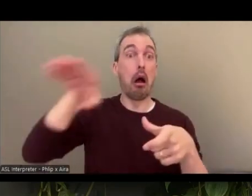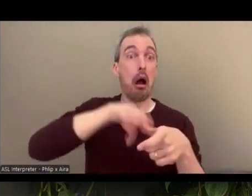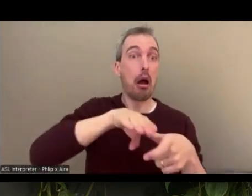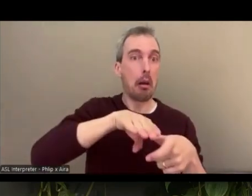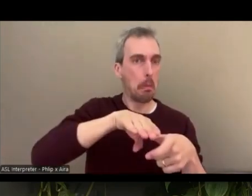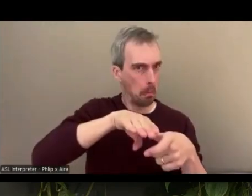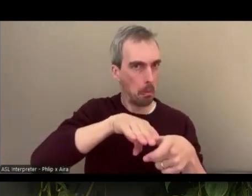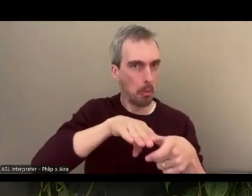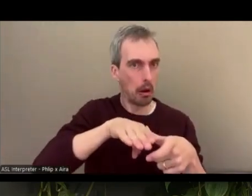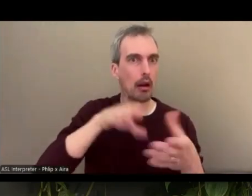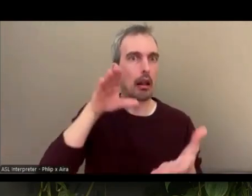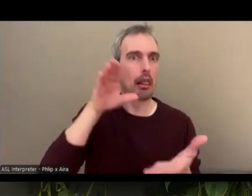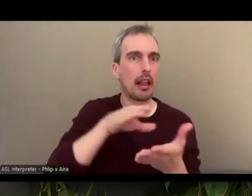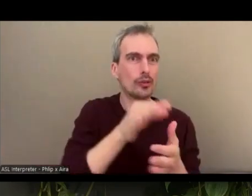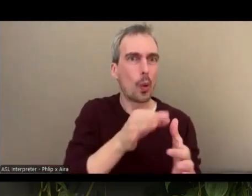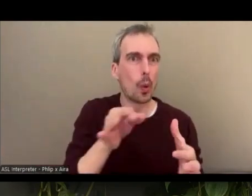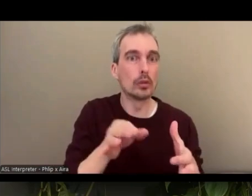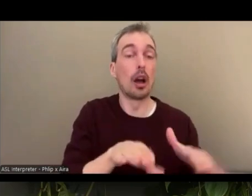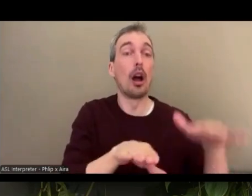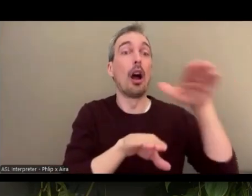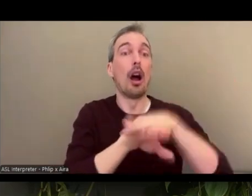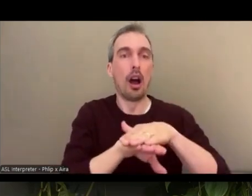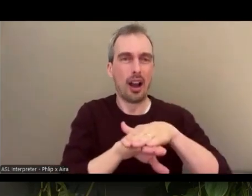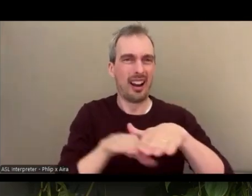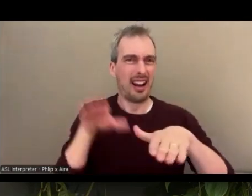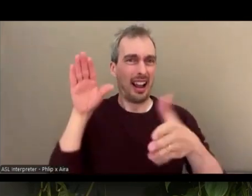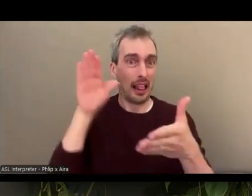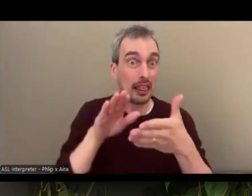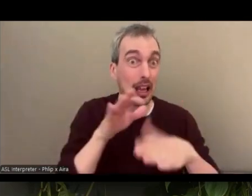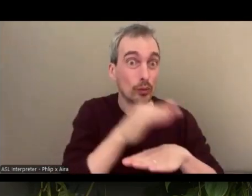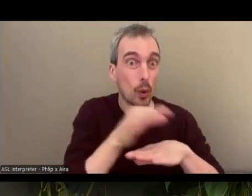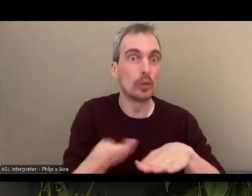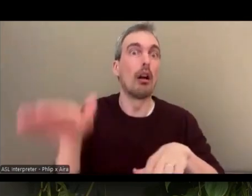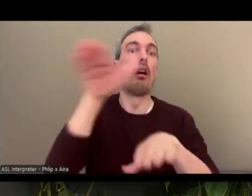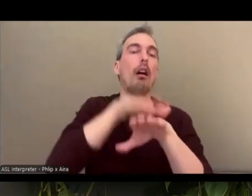Consistent approach to testing and releasing products is not explicitly tied to accessibility.